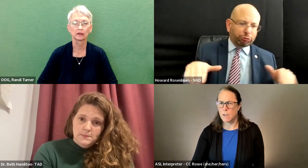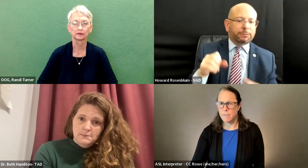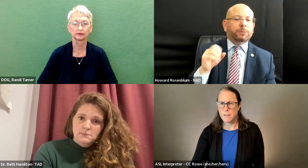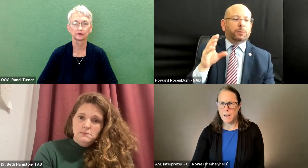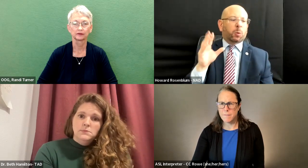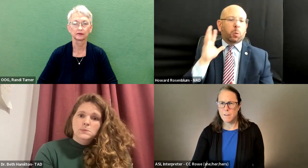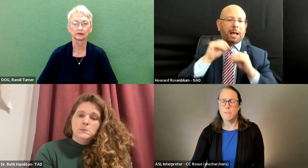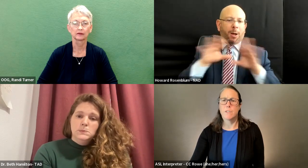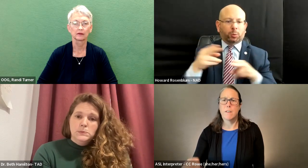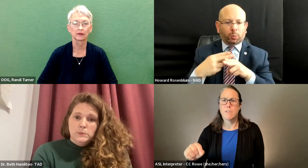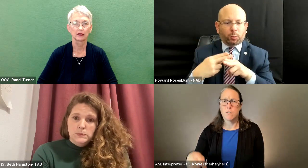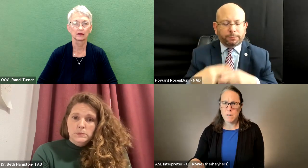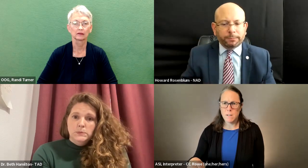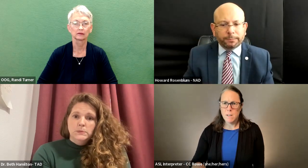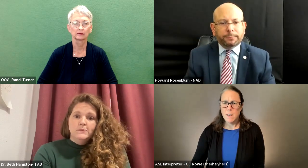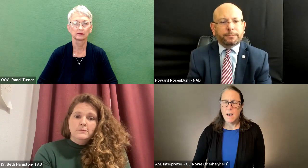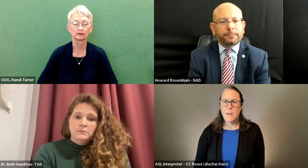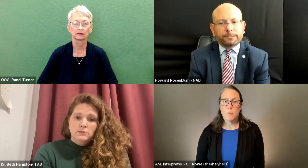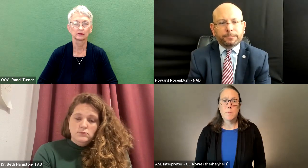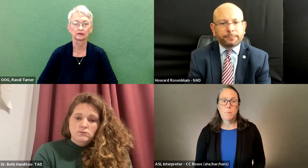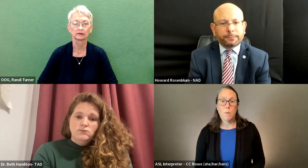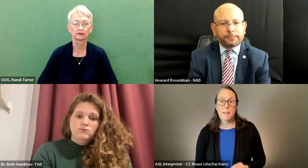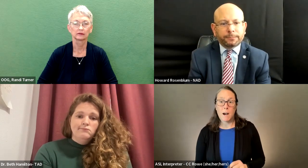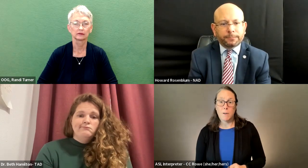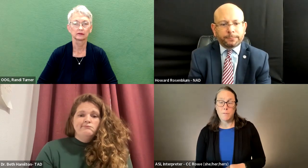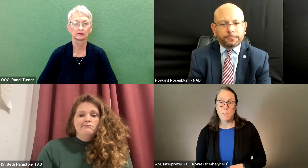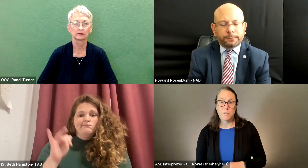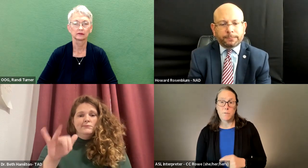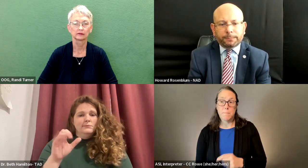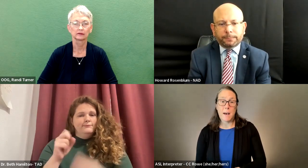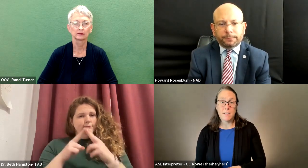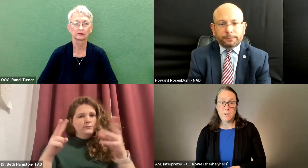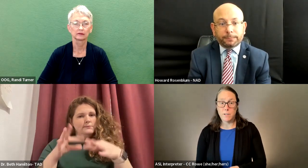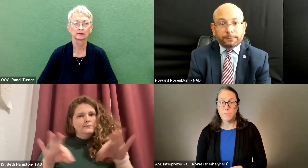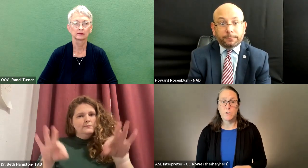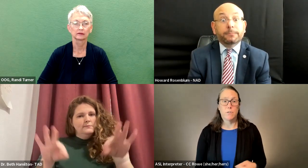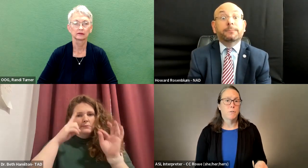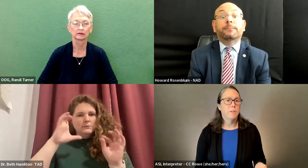it. We just developed one for the improvement of